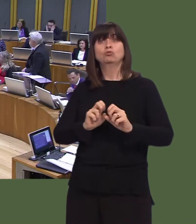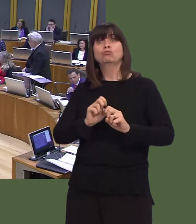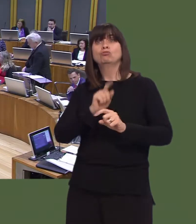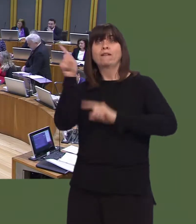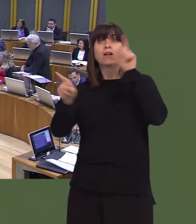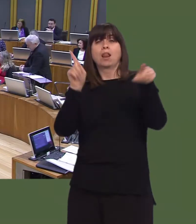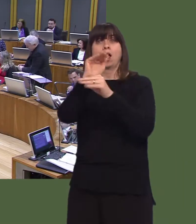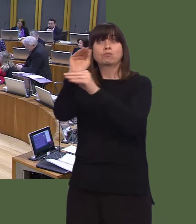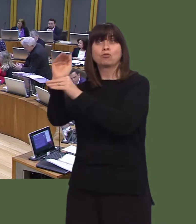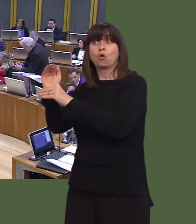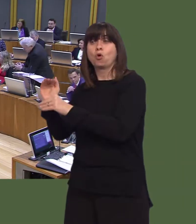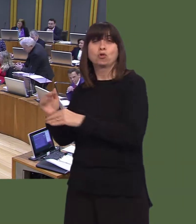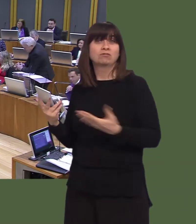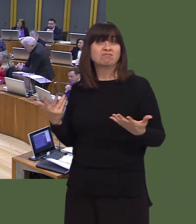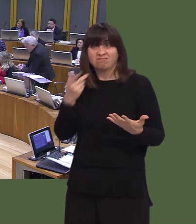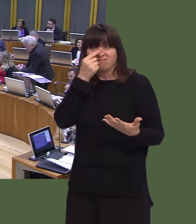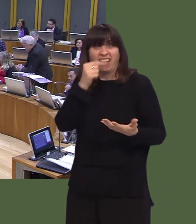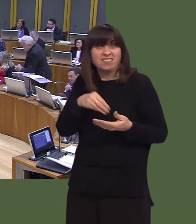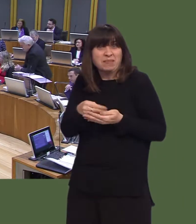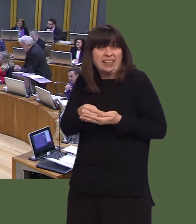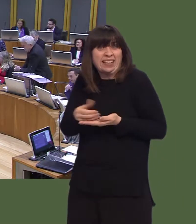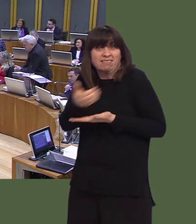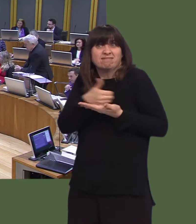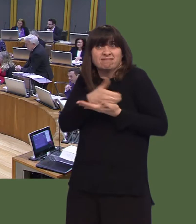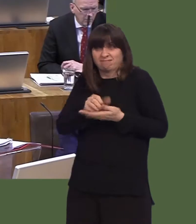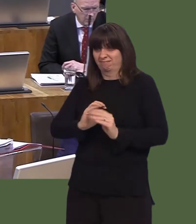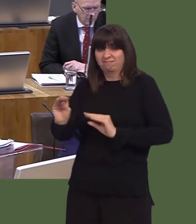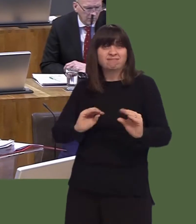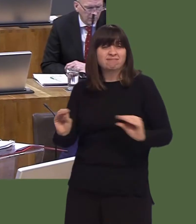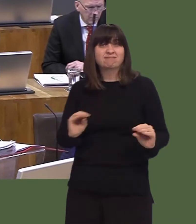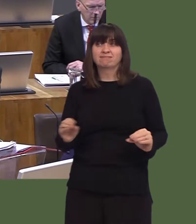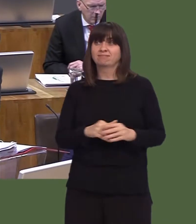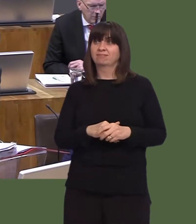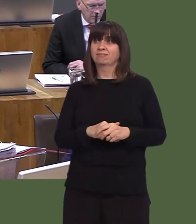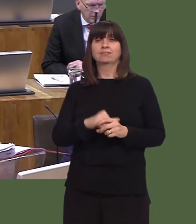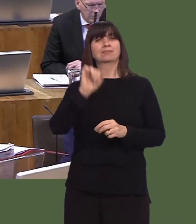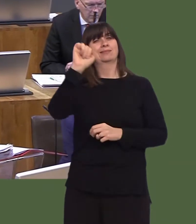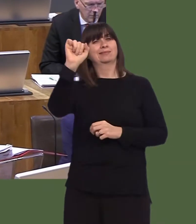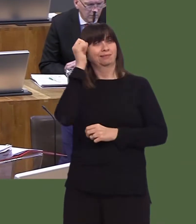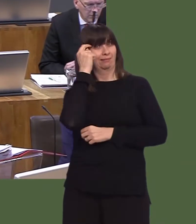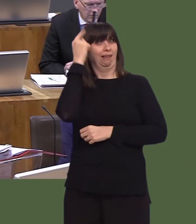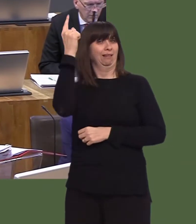Carwyn Jones AM: The Member has always been a font of original ideas, and that's one of them.